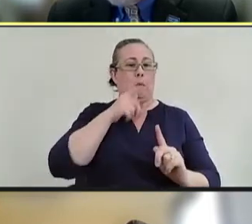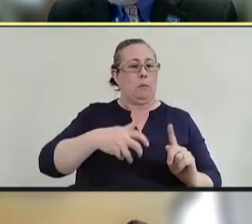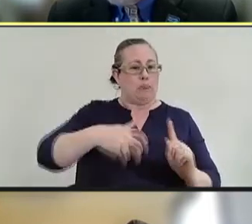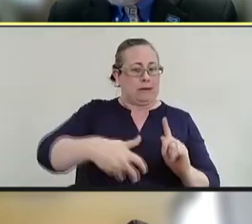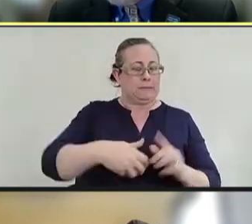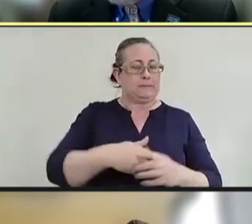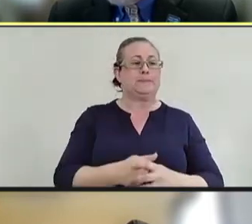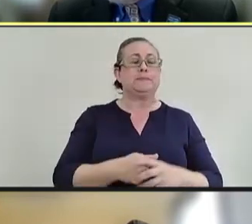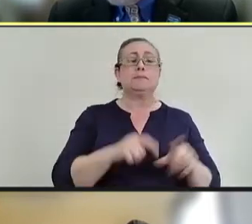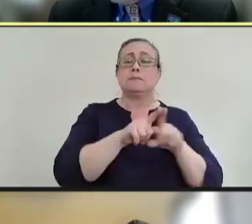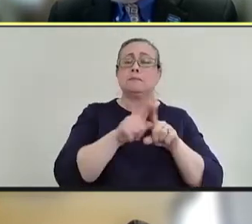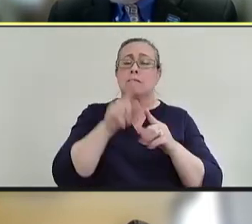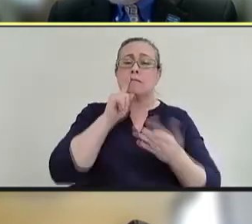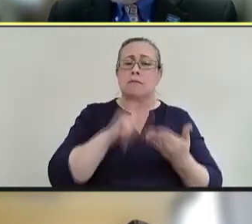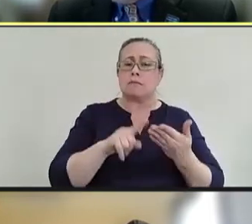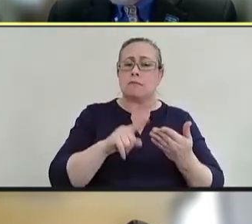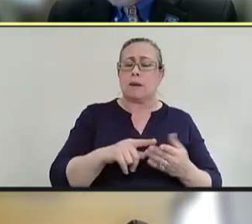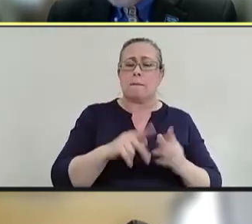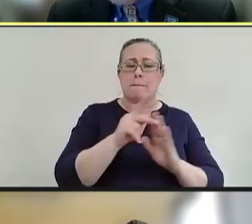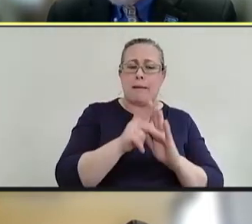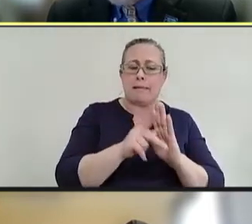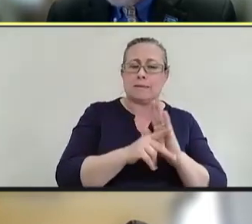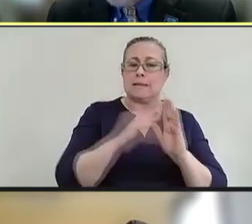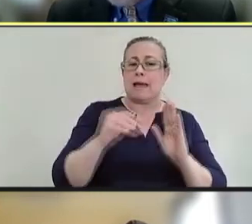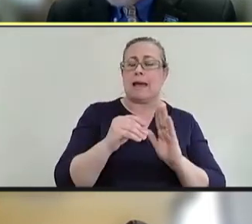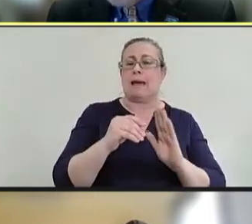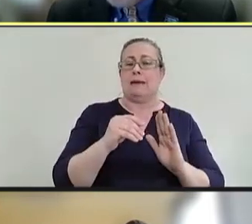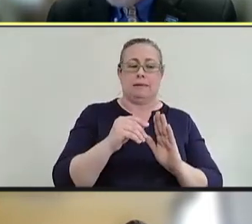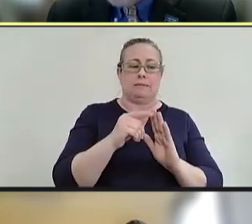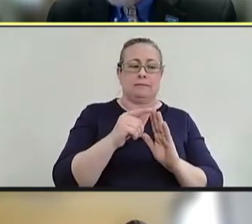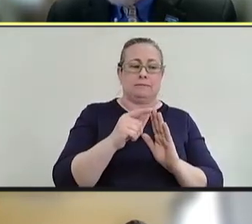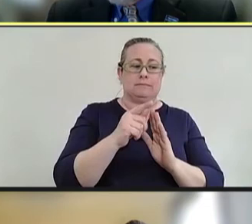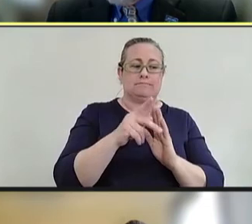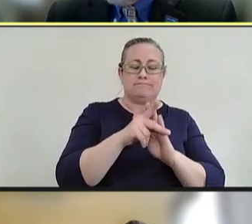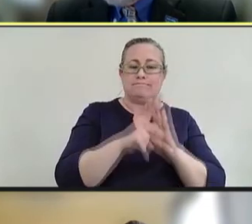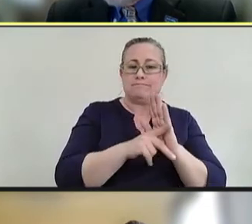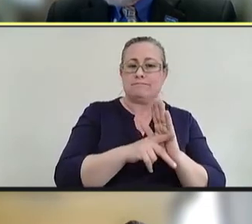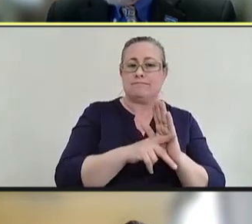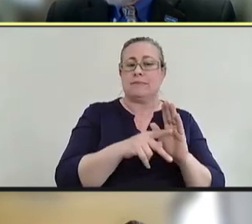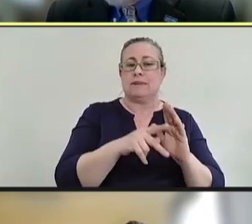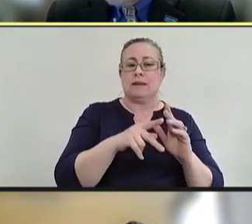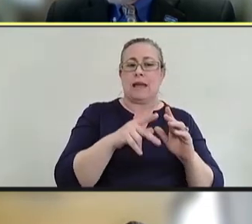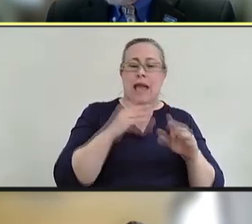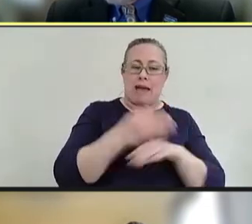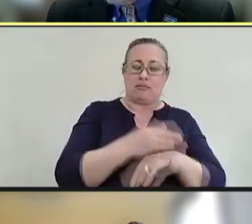explore innovative policy and legislative options and post-pandemic innovations to address systemic